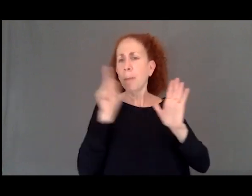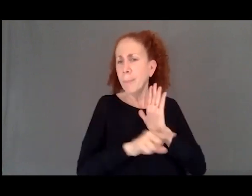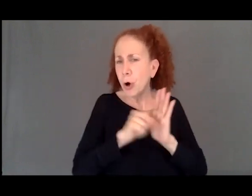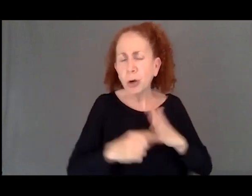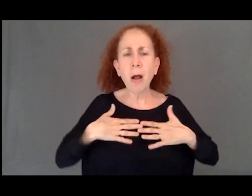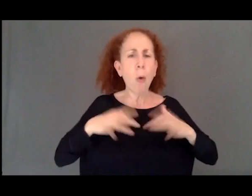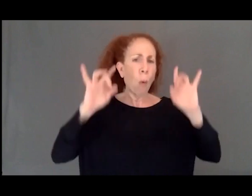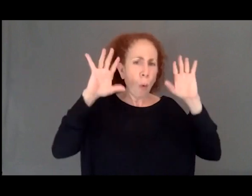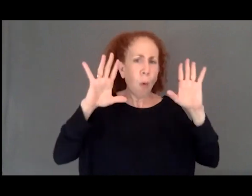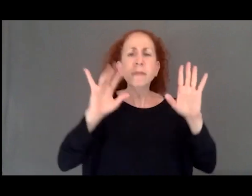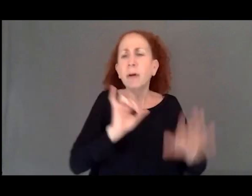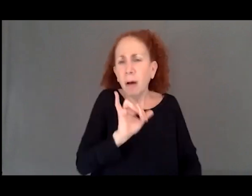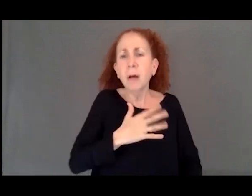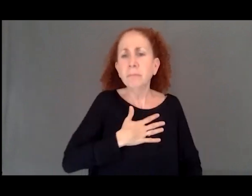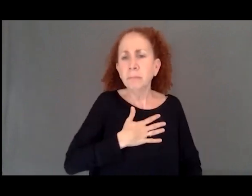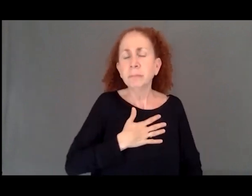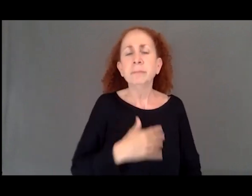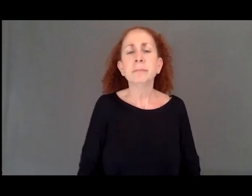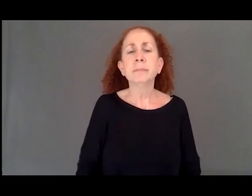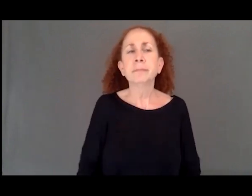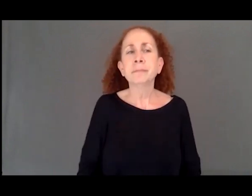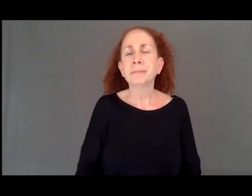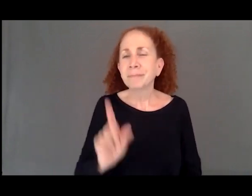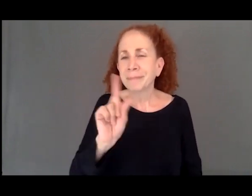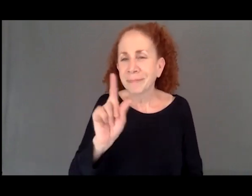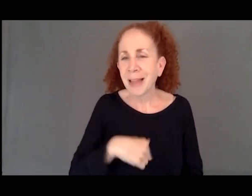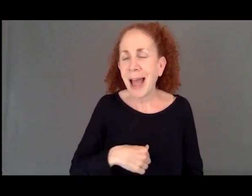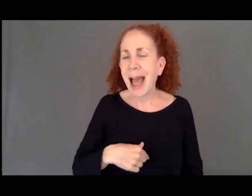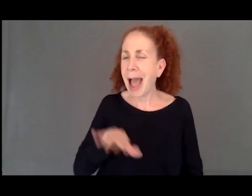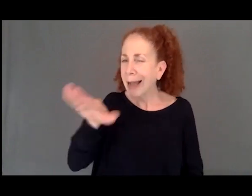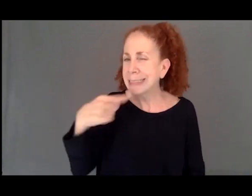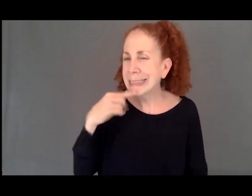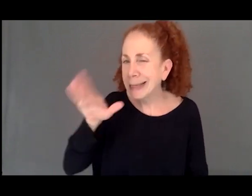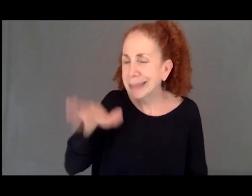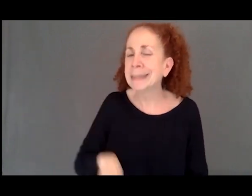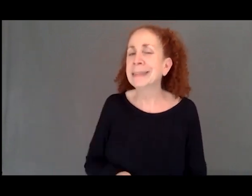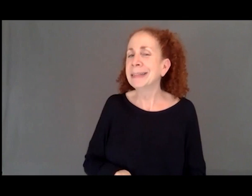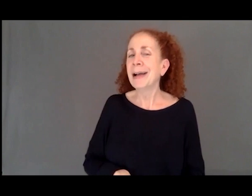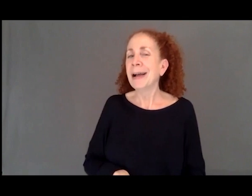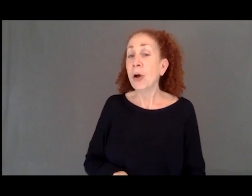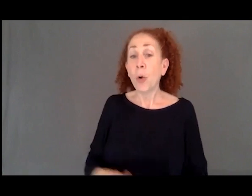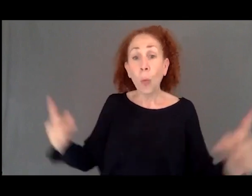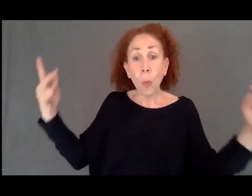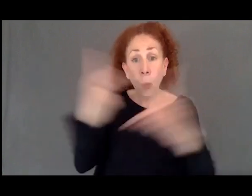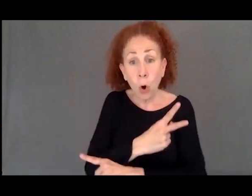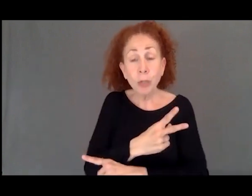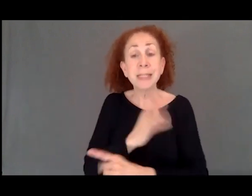for whatever reason. But I like to say, the greatest acts of anti-Asian violence